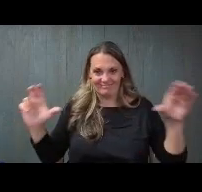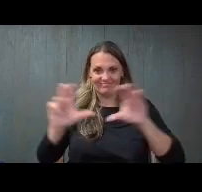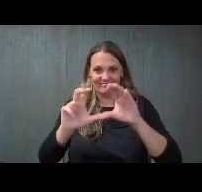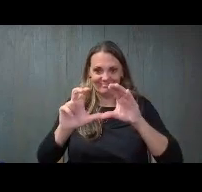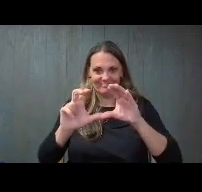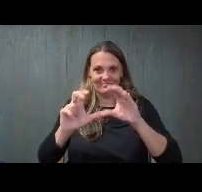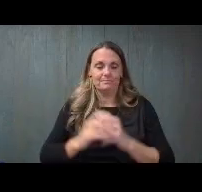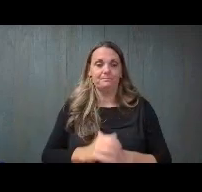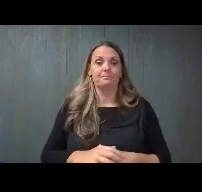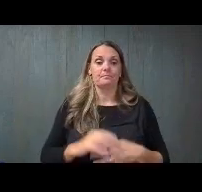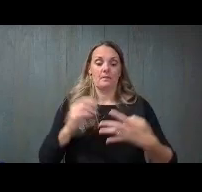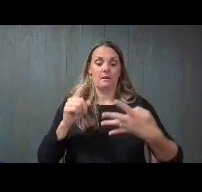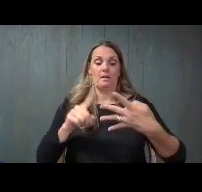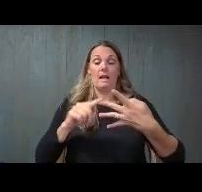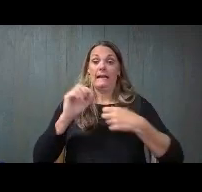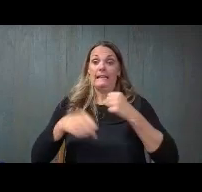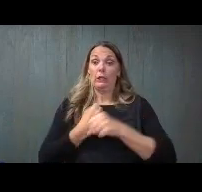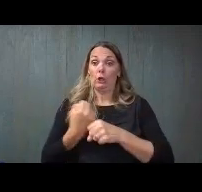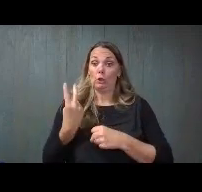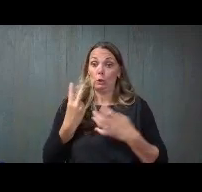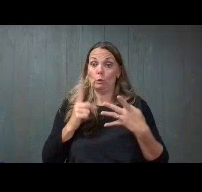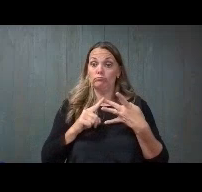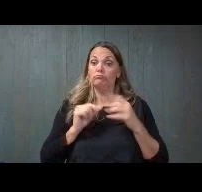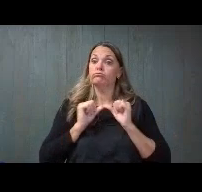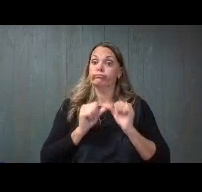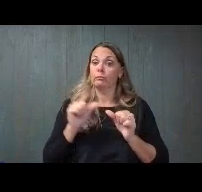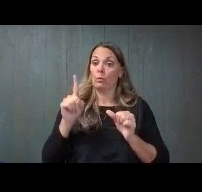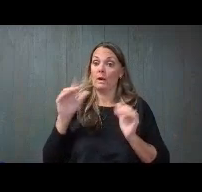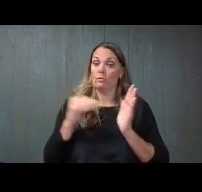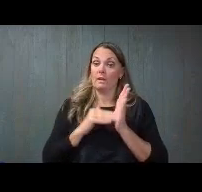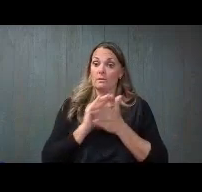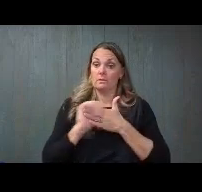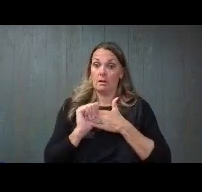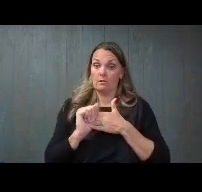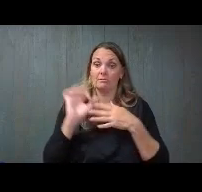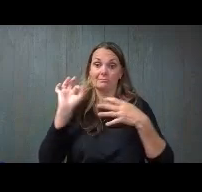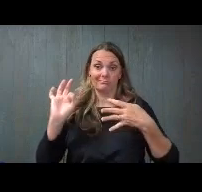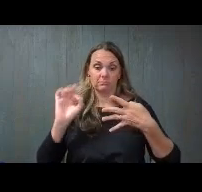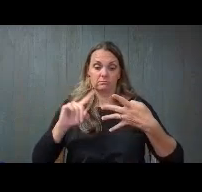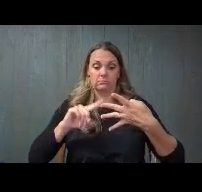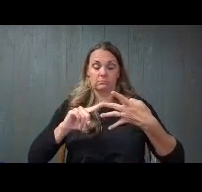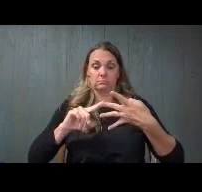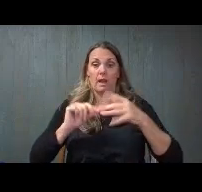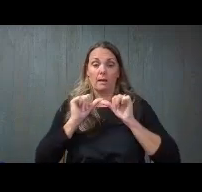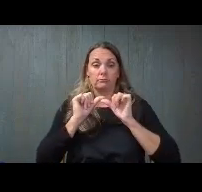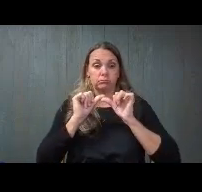Year two reflects the existing $100,000 staffing cost, and it remains that amount years